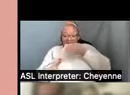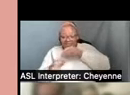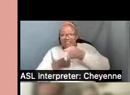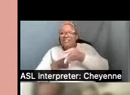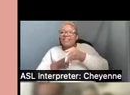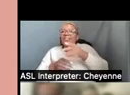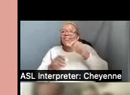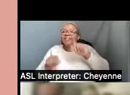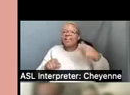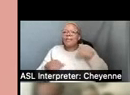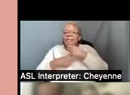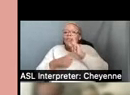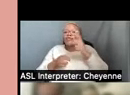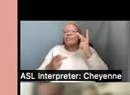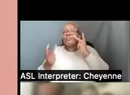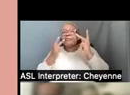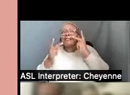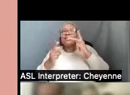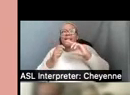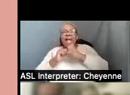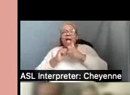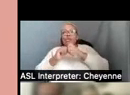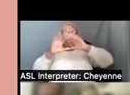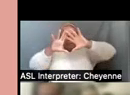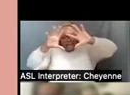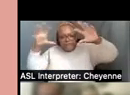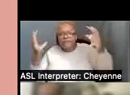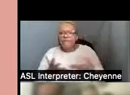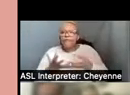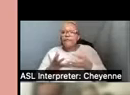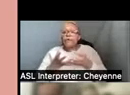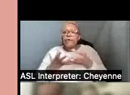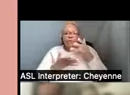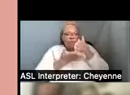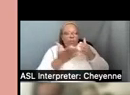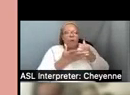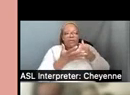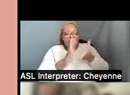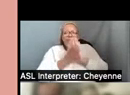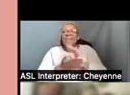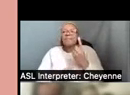And we want to kind of see how the entire element, all of the didn't elements of the application are